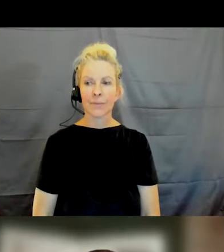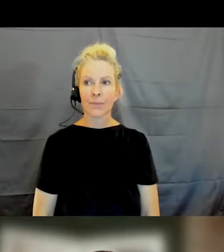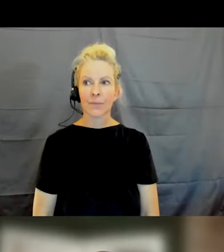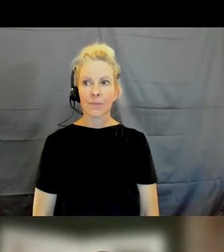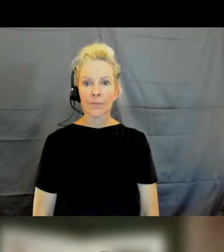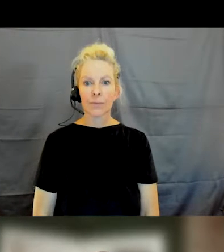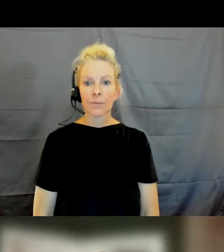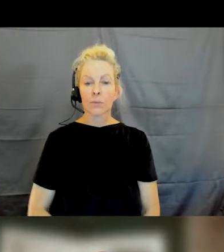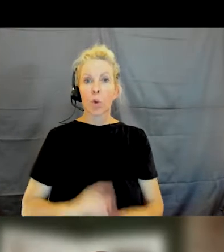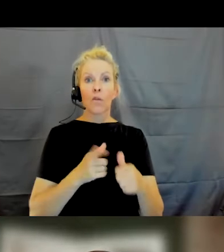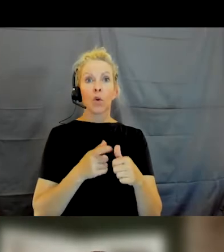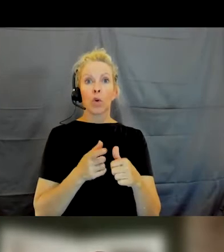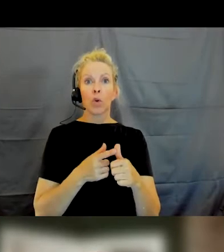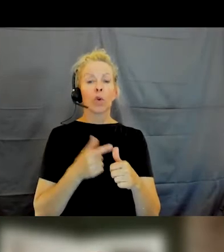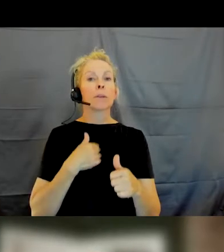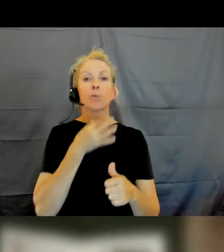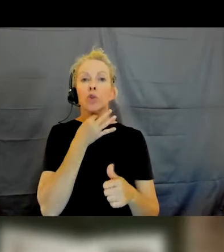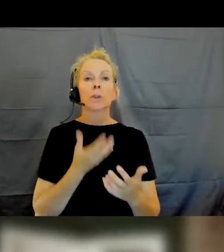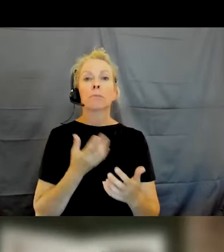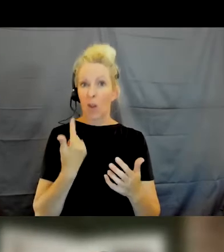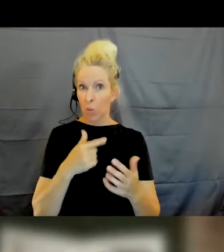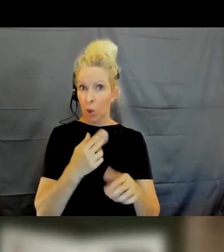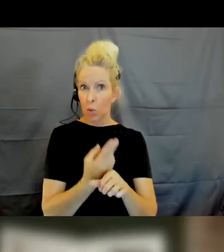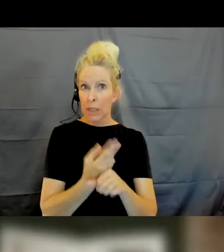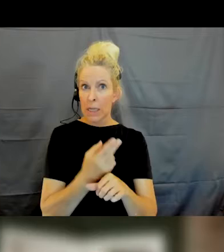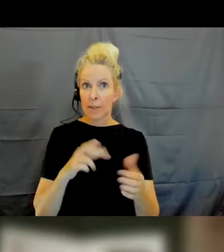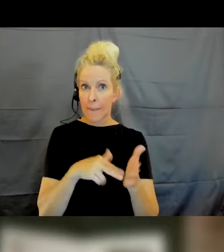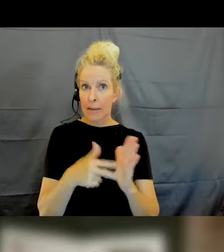are we using semantic HTML in the appropriate places? We will dive a little deeper into the sum